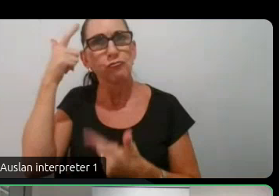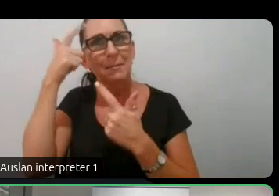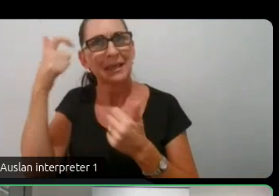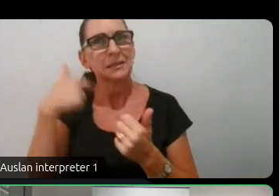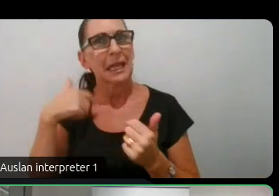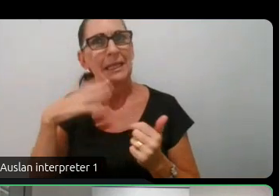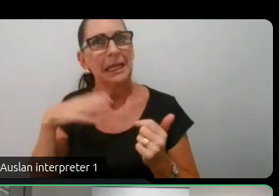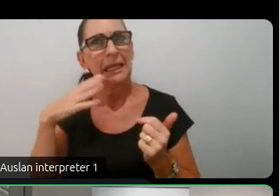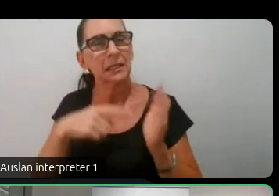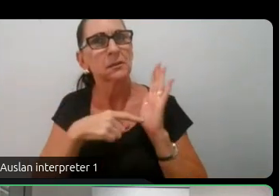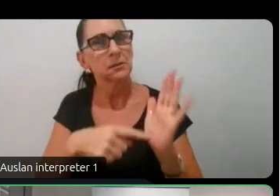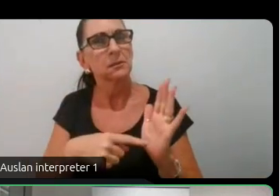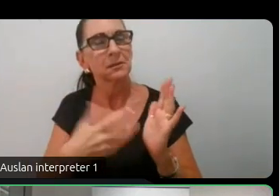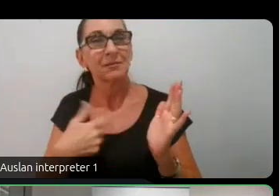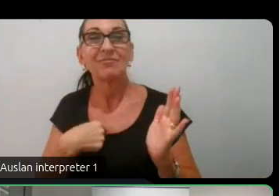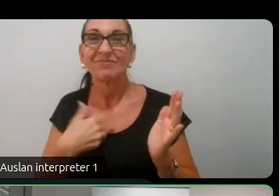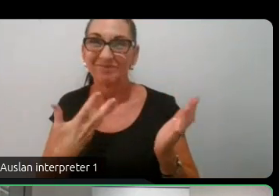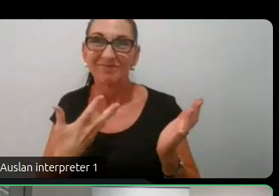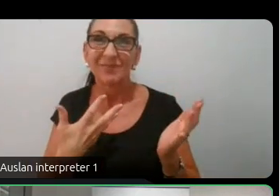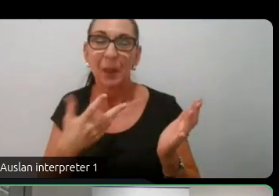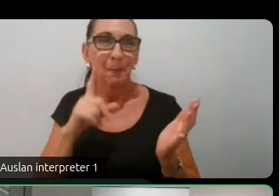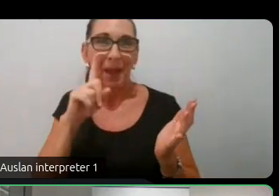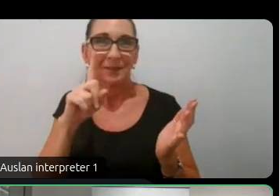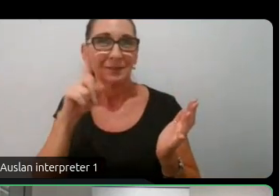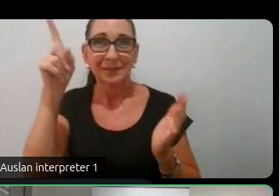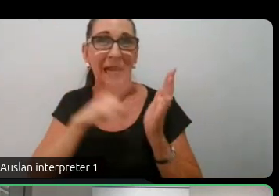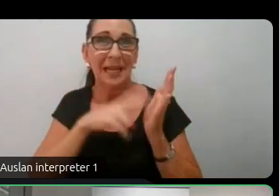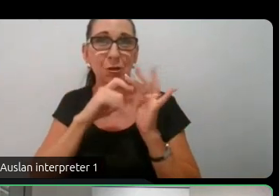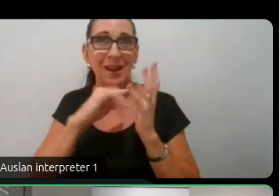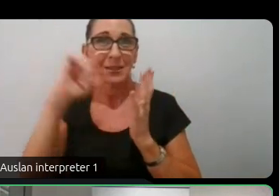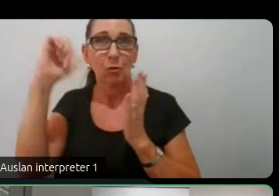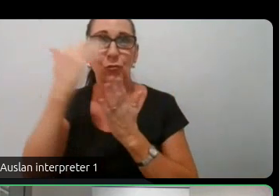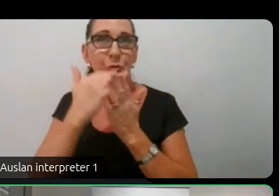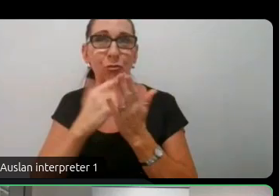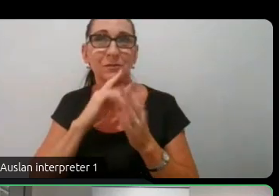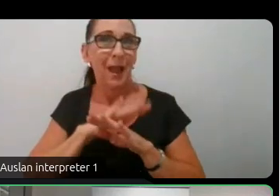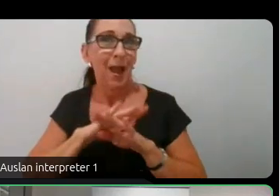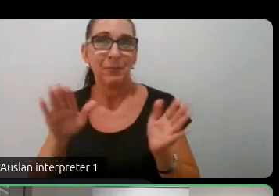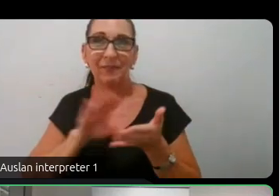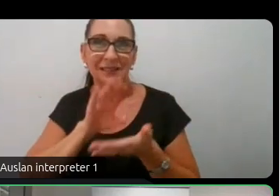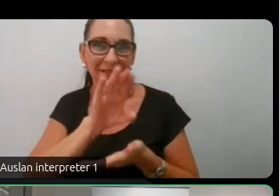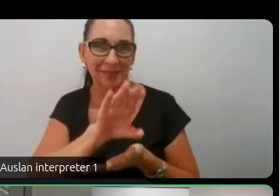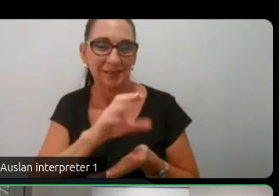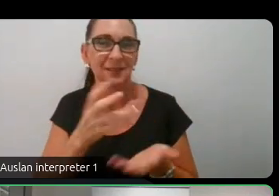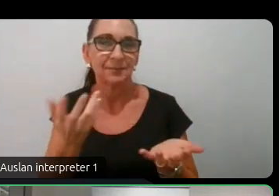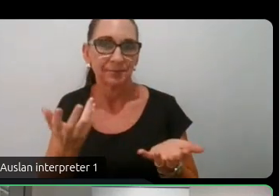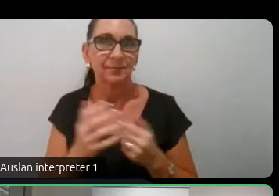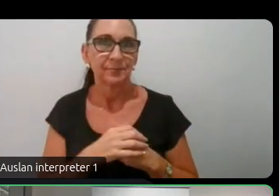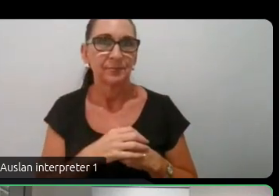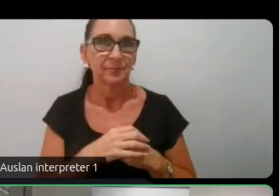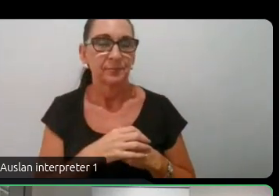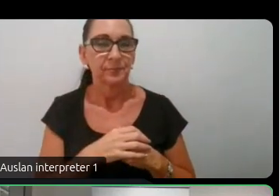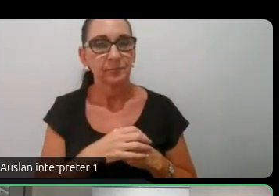understand that, but it's not something that they can get funded. Um so uh there used to be a carve